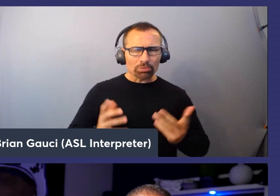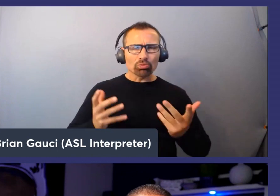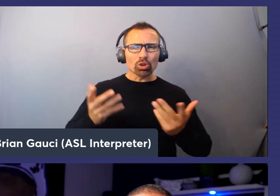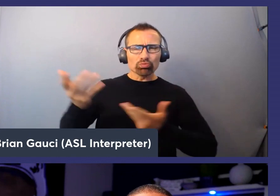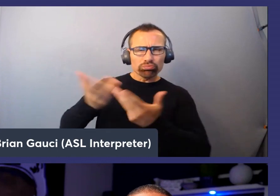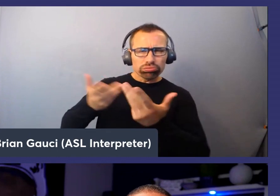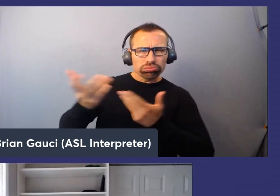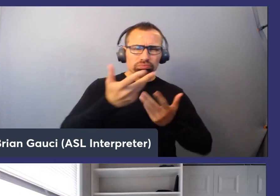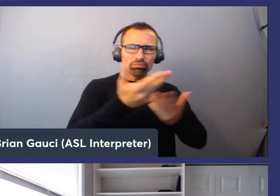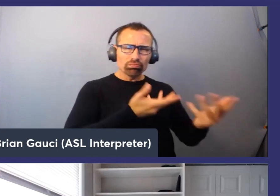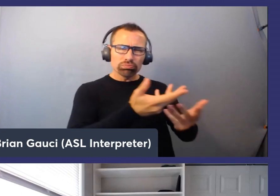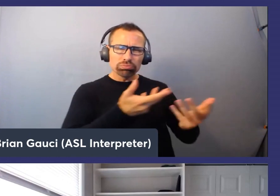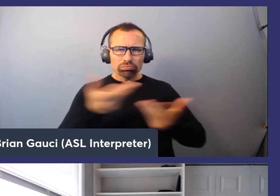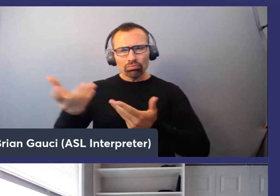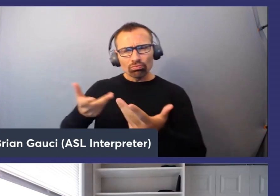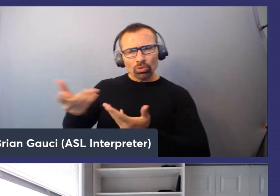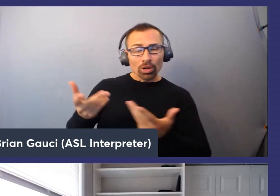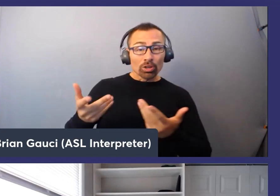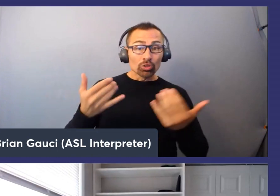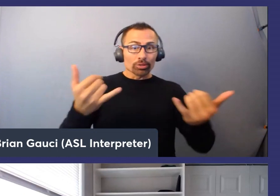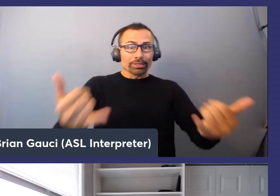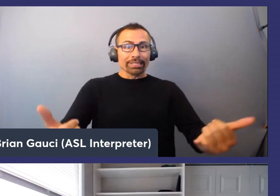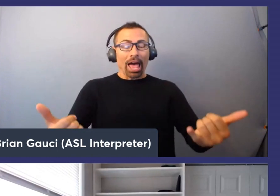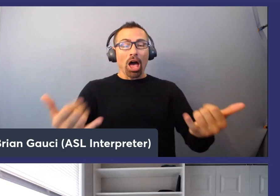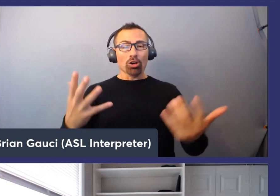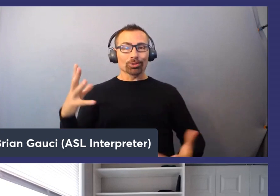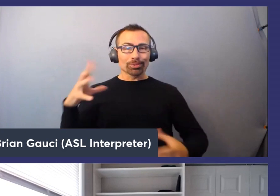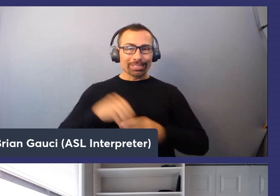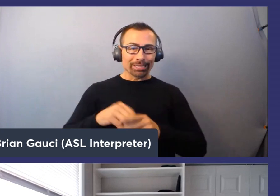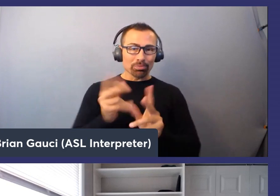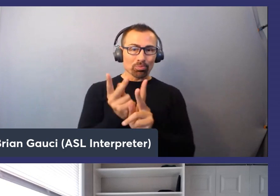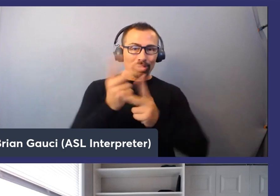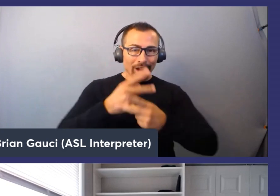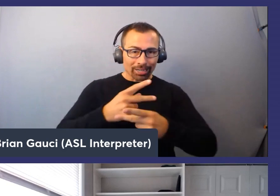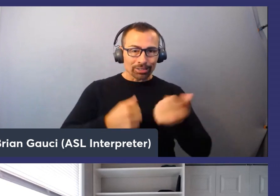in the production supported level to really help accelerates people's adoptions of graph.